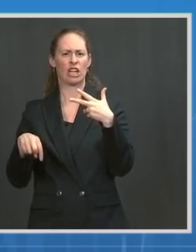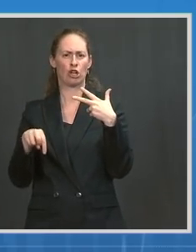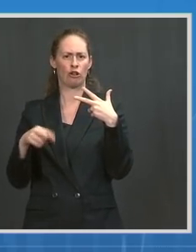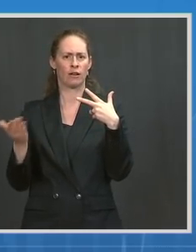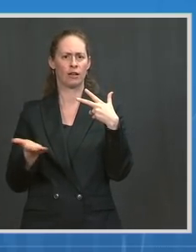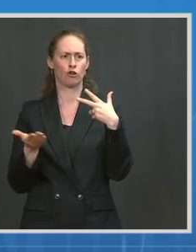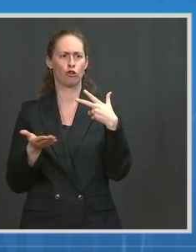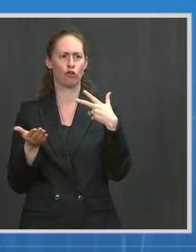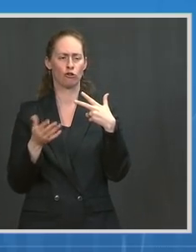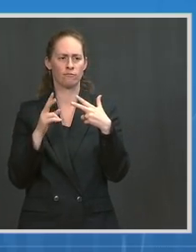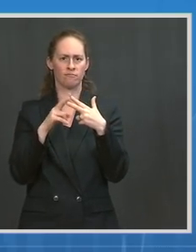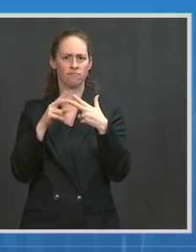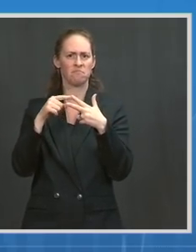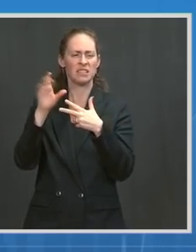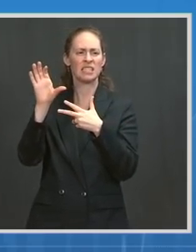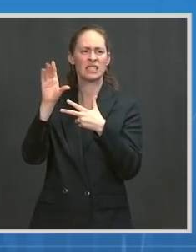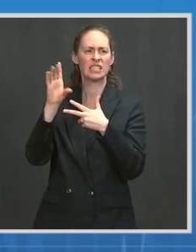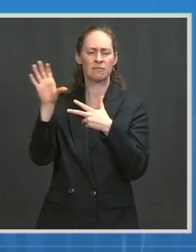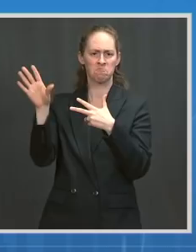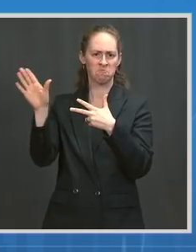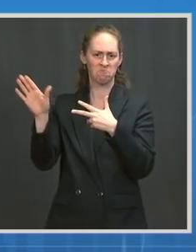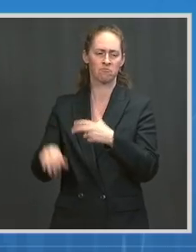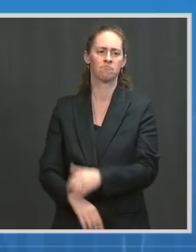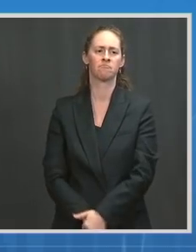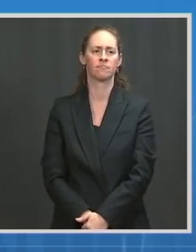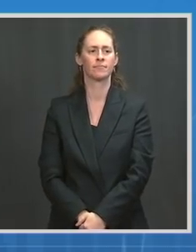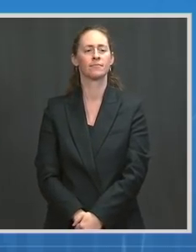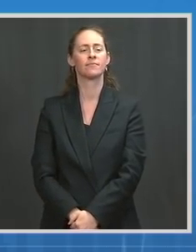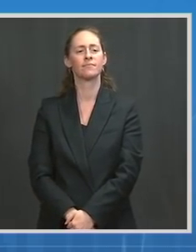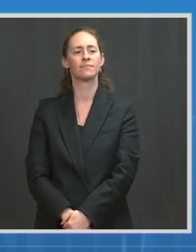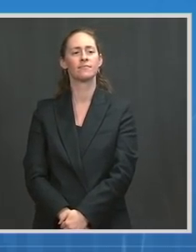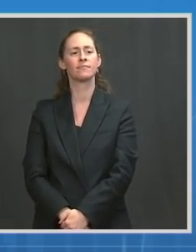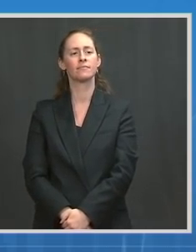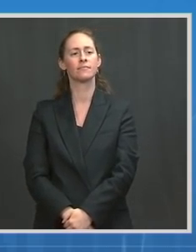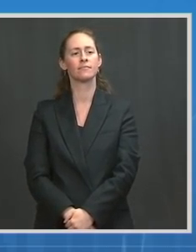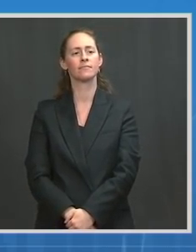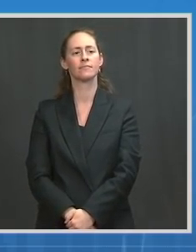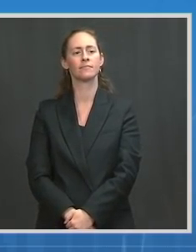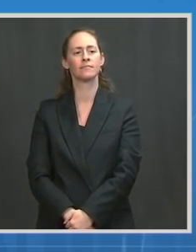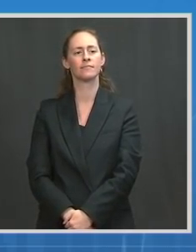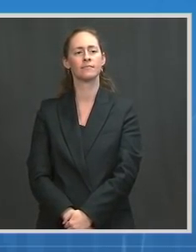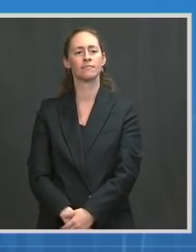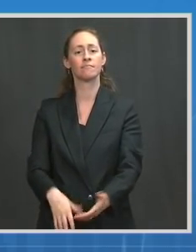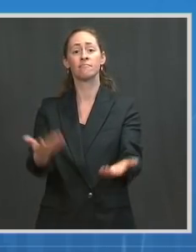which all show that COVID-19 vaccines work. In Israel, there was a demonstrated